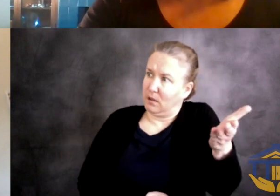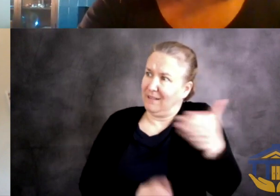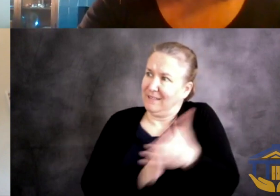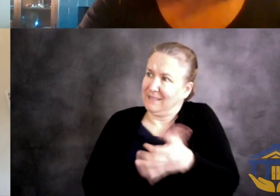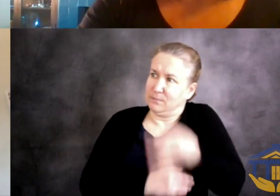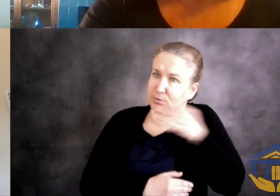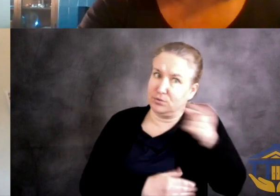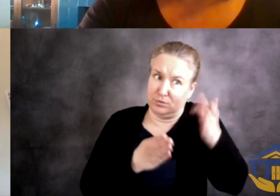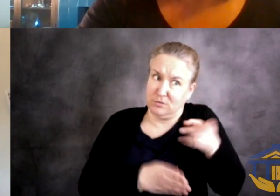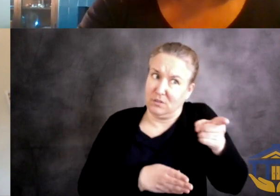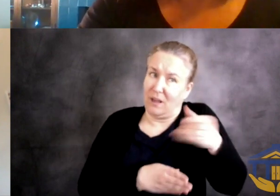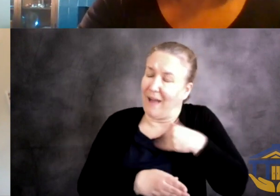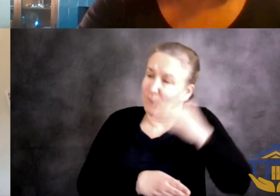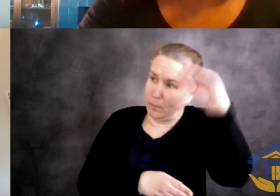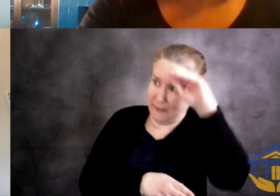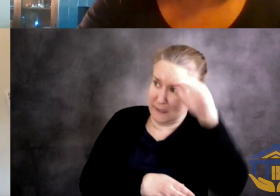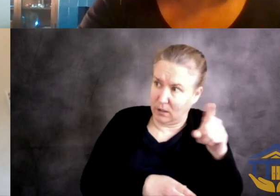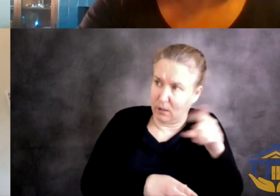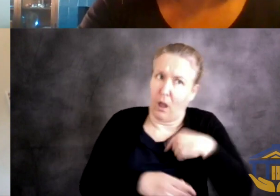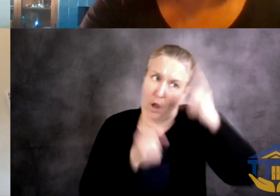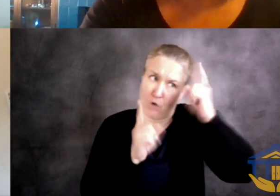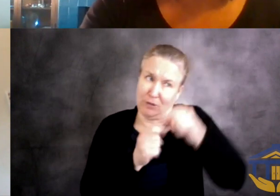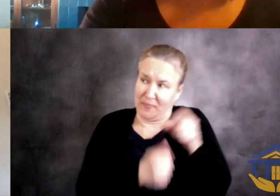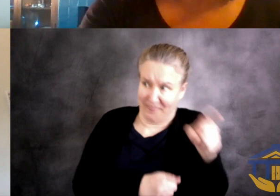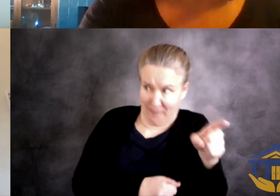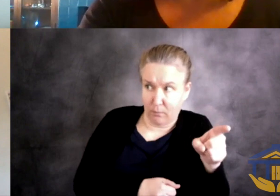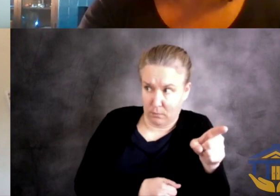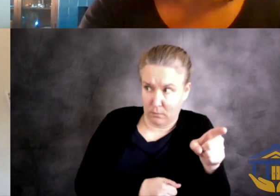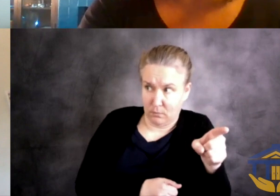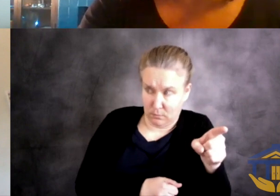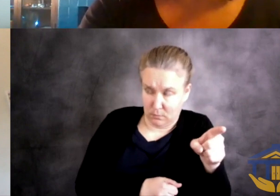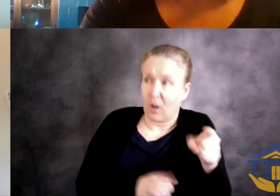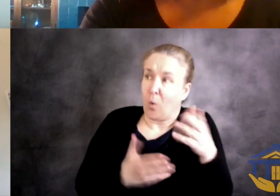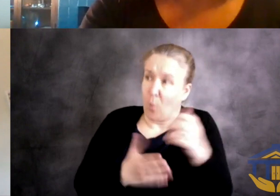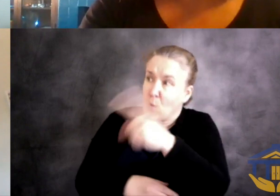um, that we agree with and we would like the district to really consider this.” You know,